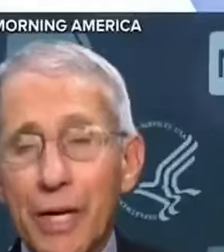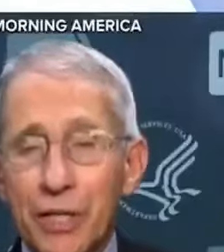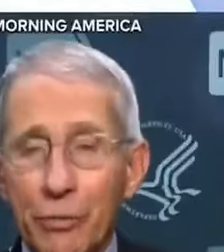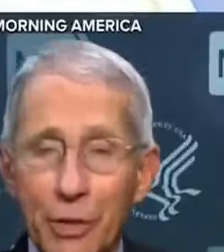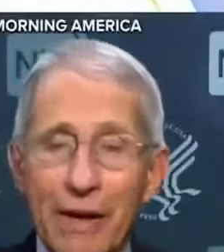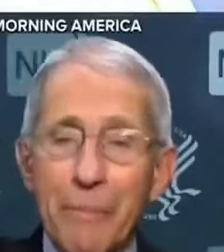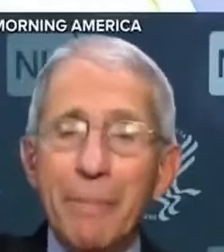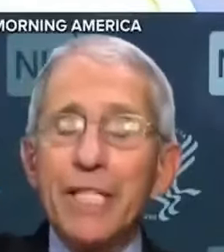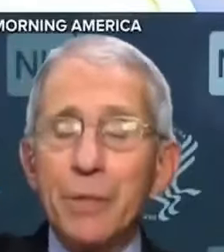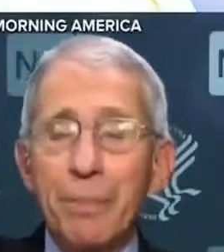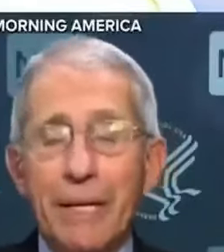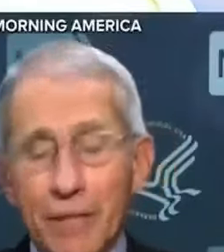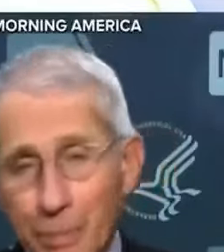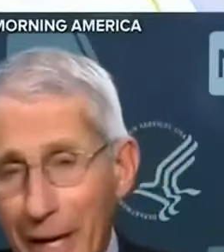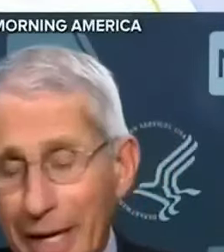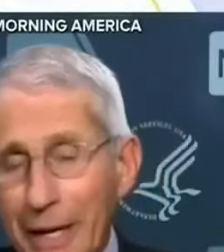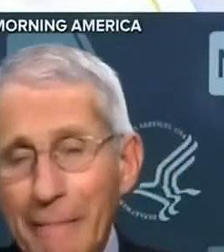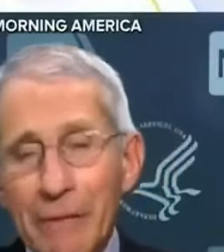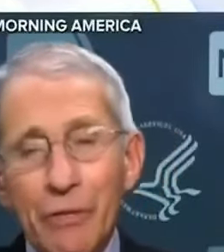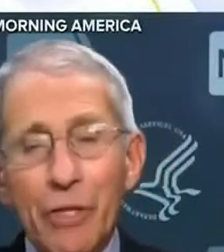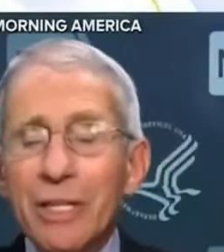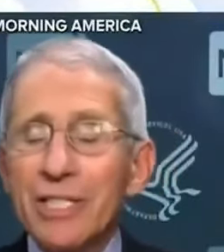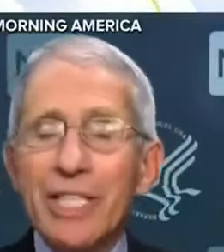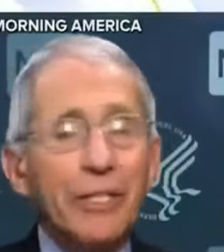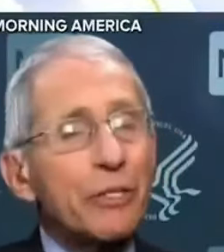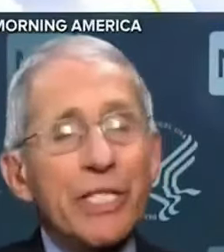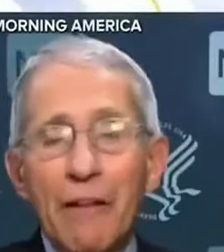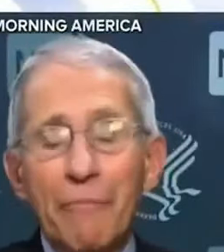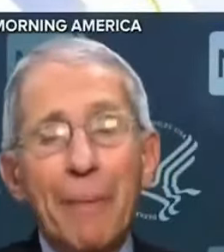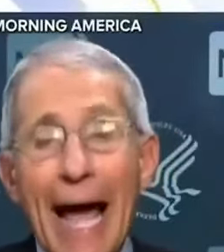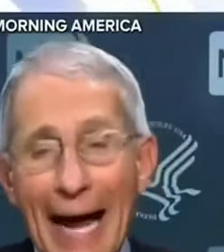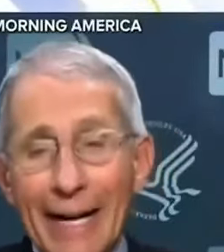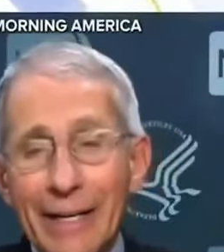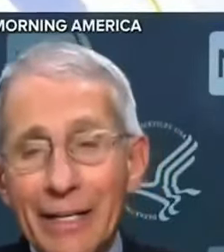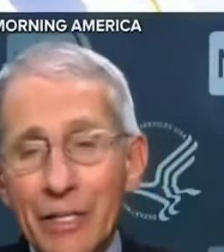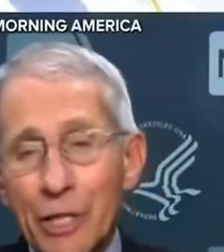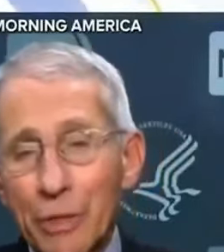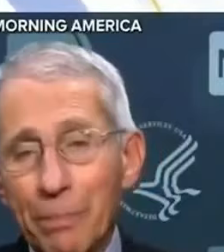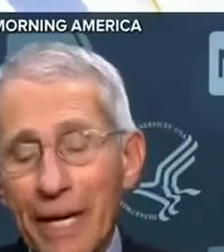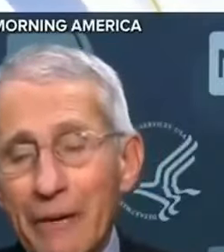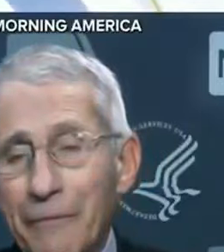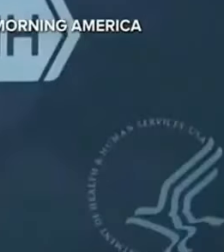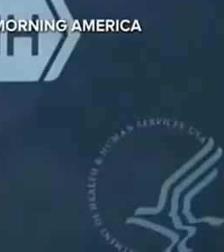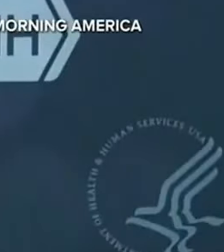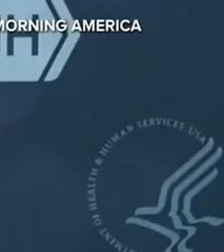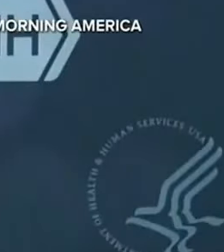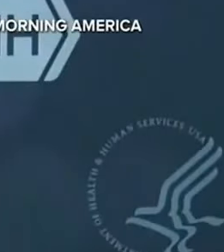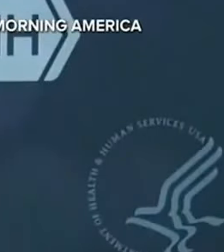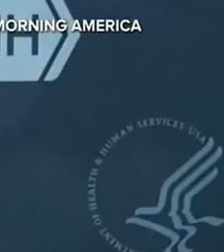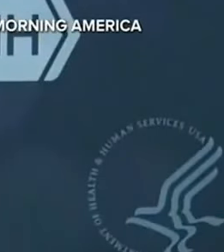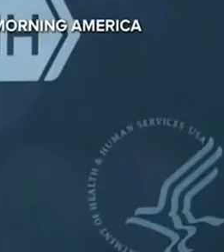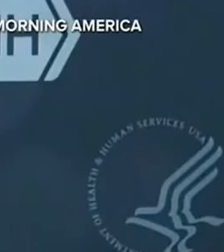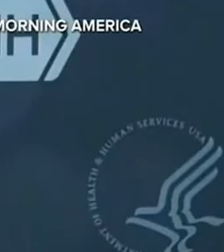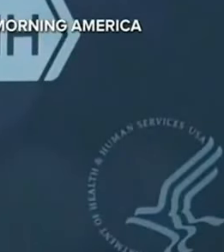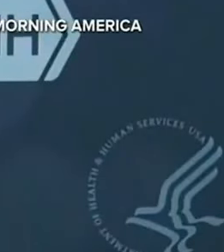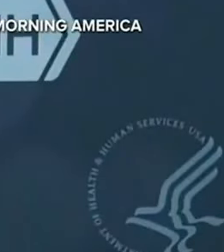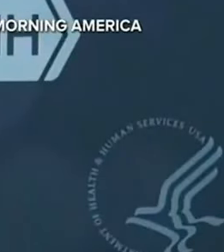RIGHT, HOW WE COME OUT OF IT STRONG, AND HOW WE'RE ONLY DEALING WITH THIS FOR MONTHS AND